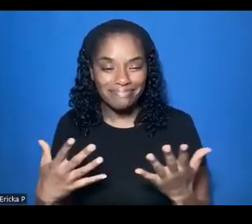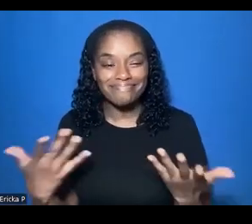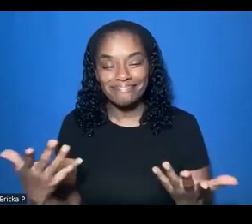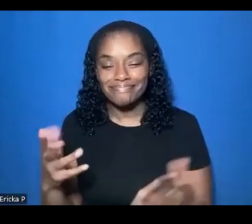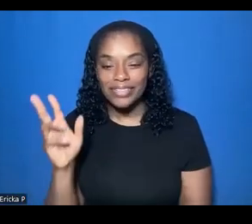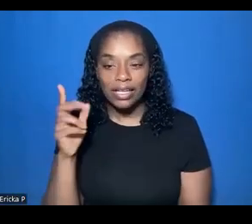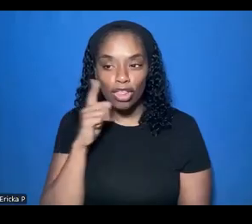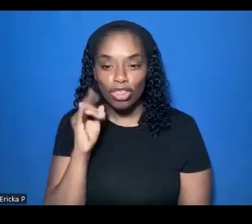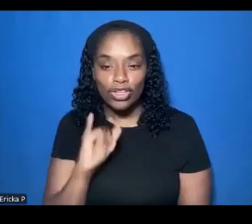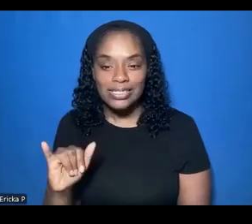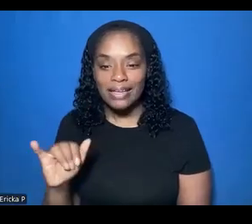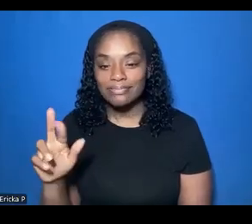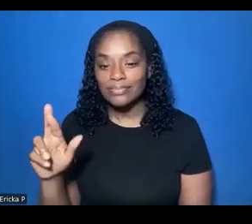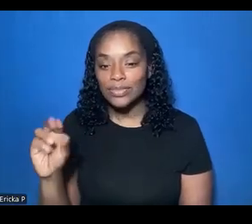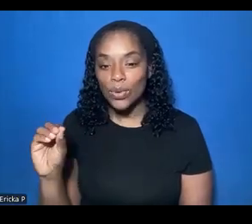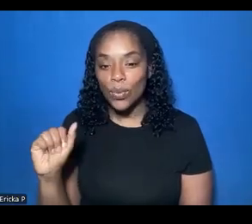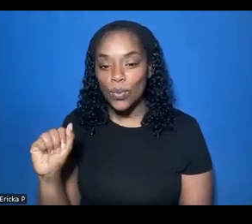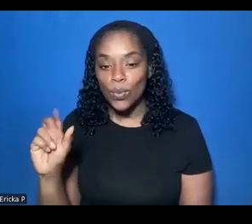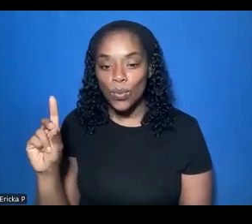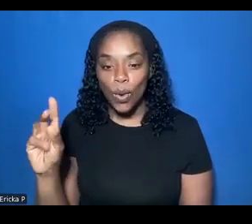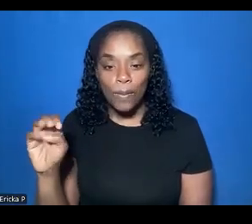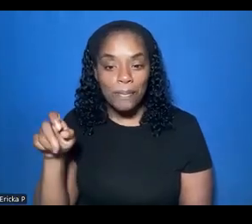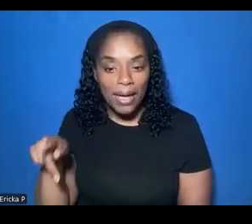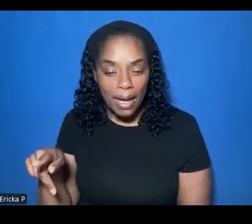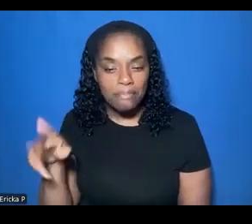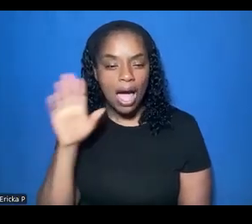I want to give a brief roadmap on Special Education,